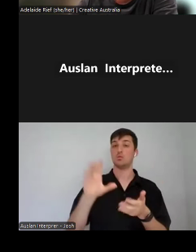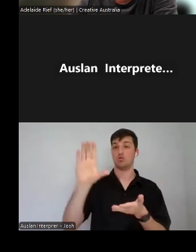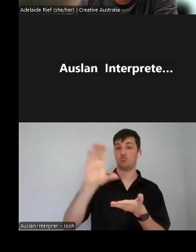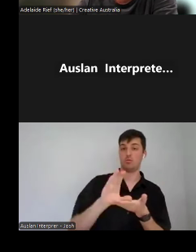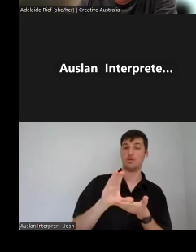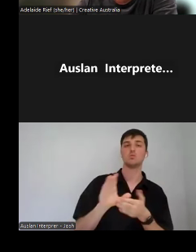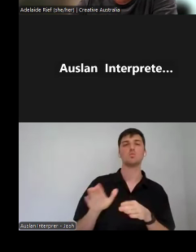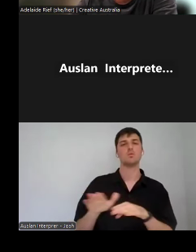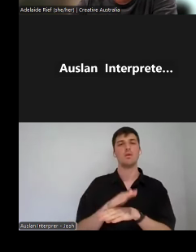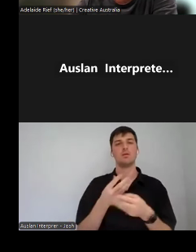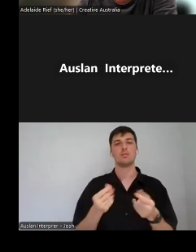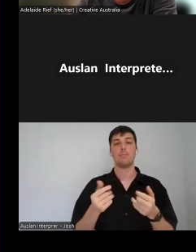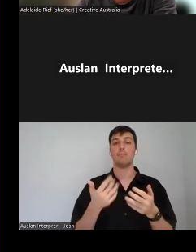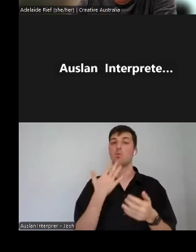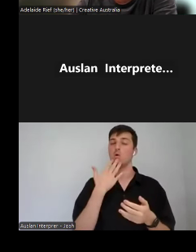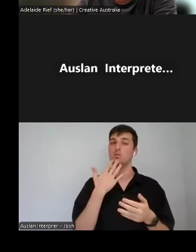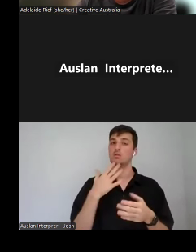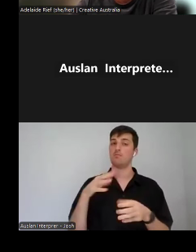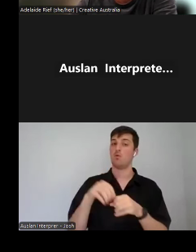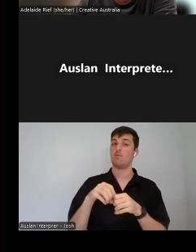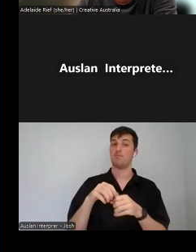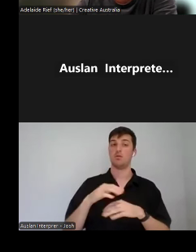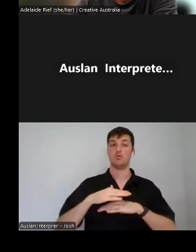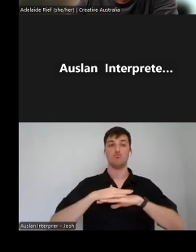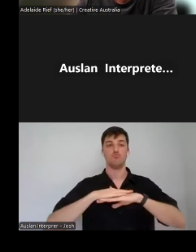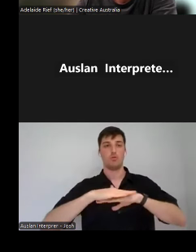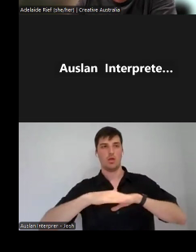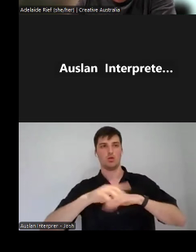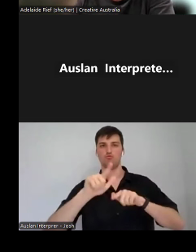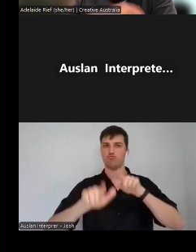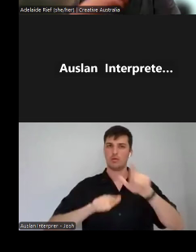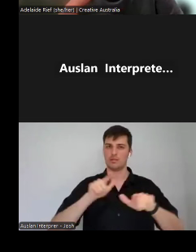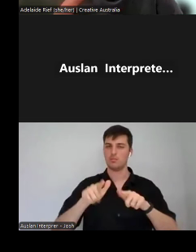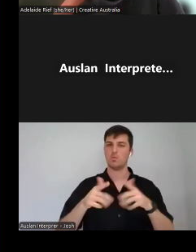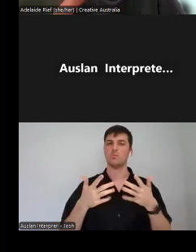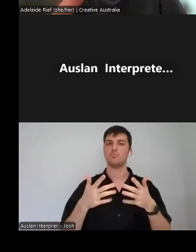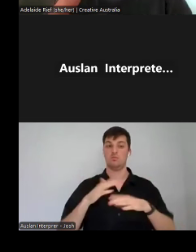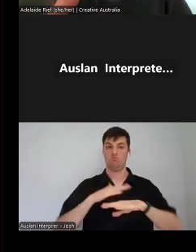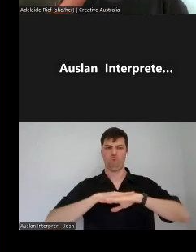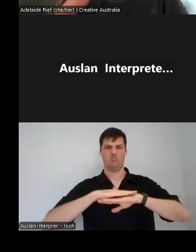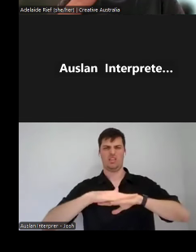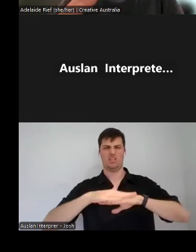with ground transport to and from the course. So we specifically mean ground transport here.